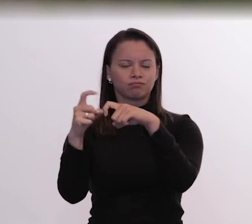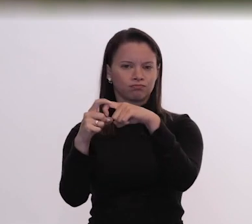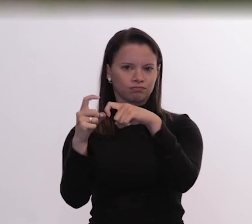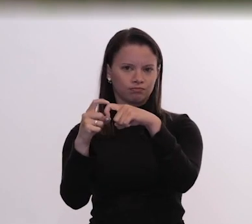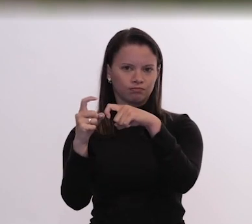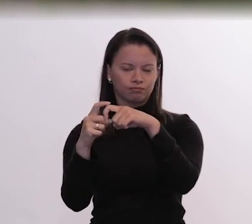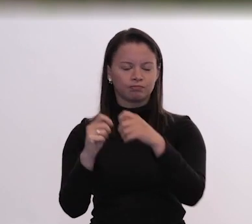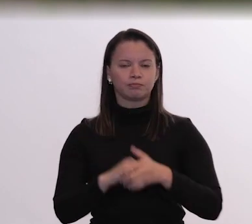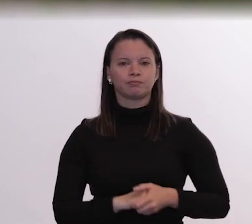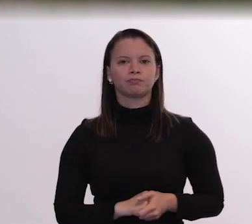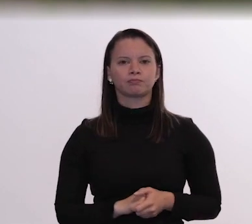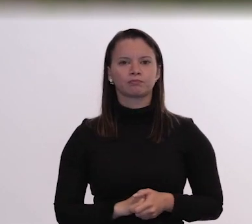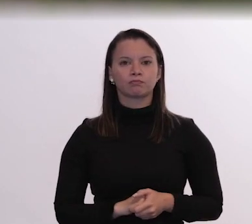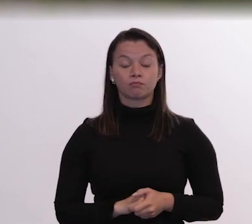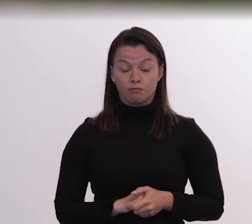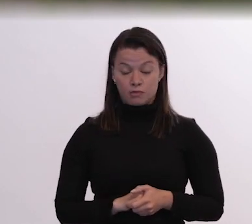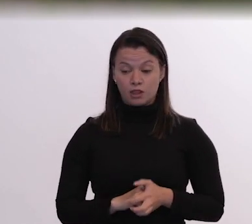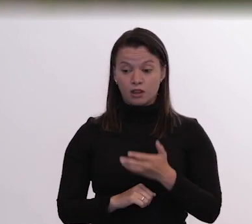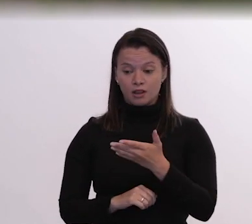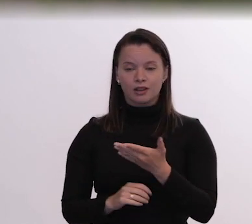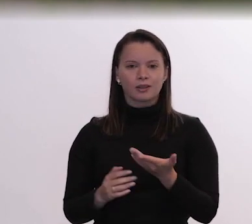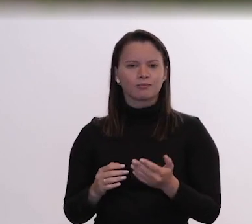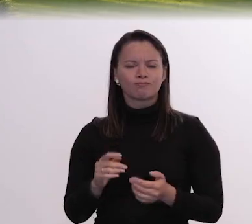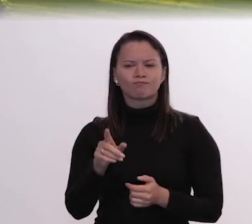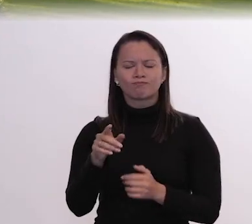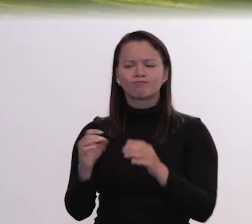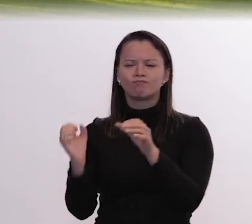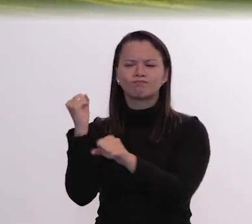he built the university and died like a hero because he was contaminated